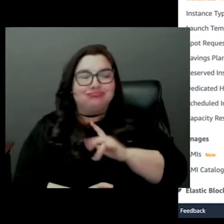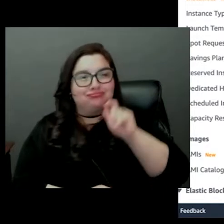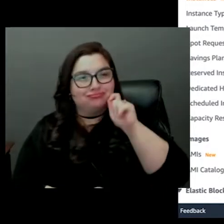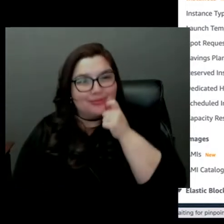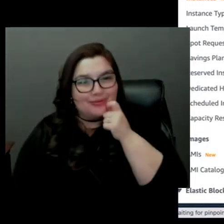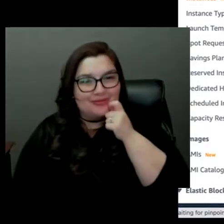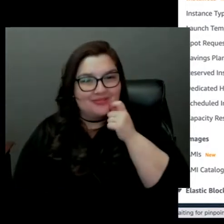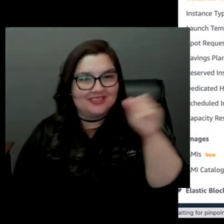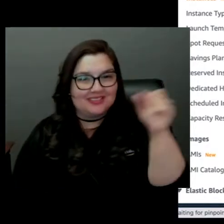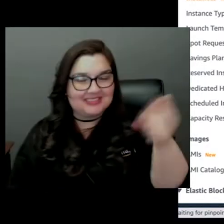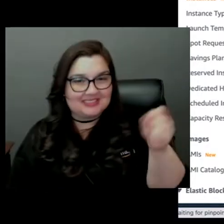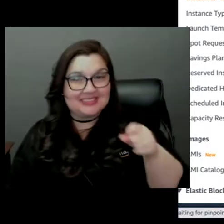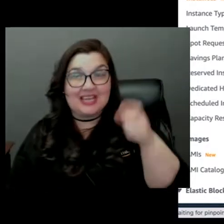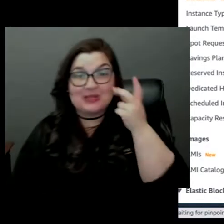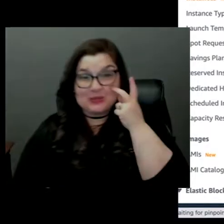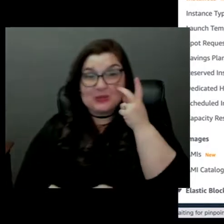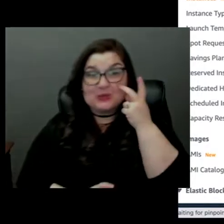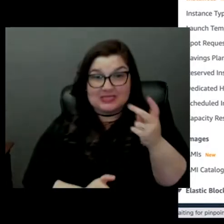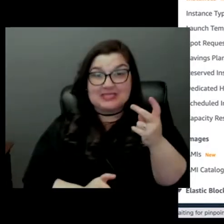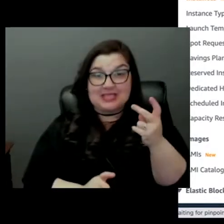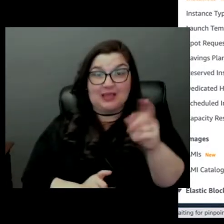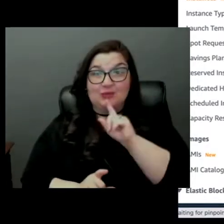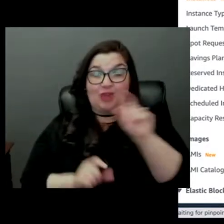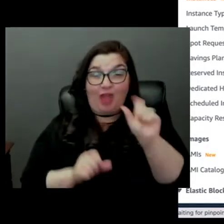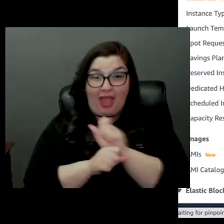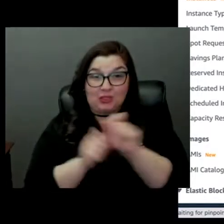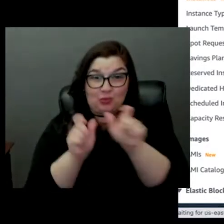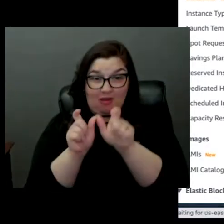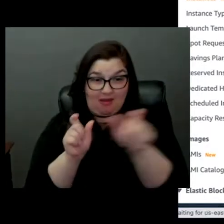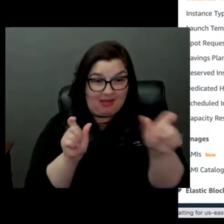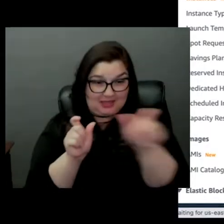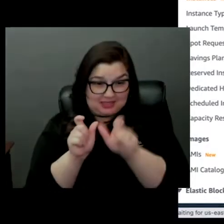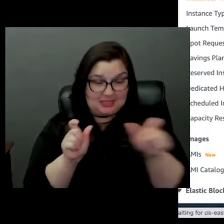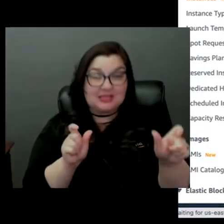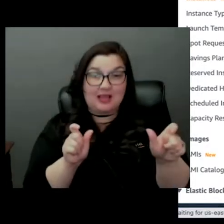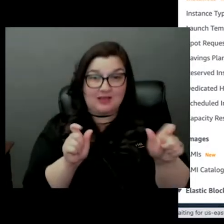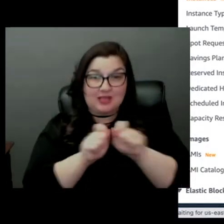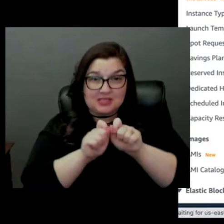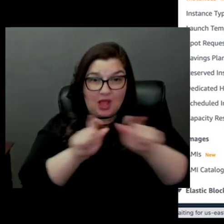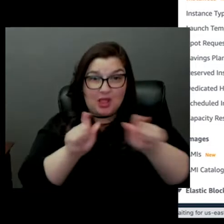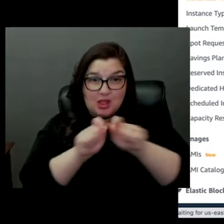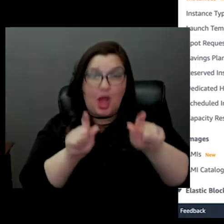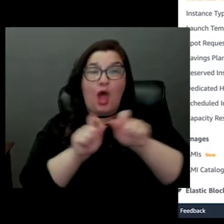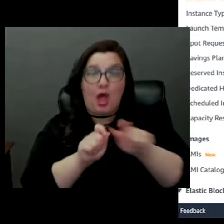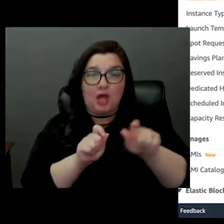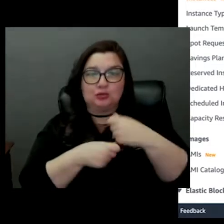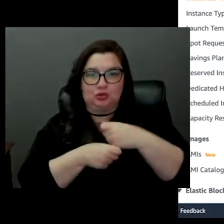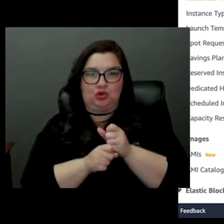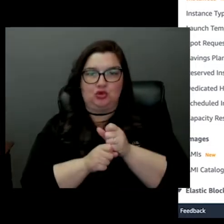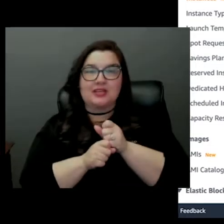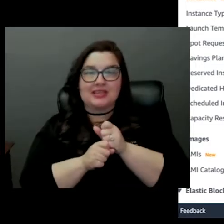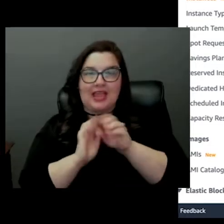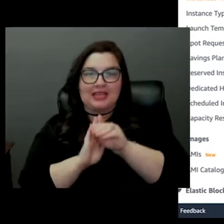These are the actual instances that are being launched to create those snapshots so that you're ready. So you can see them in your account.